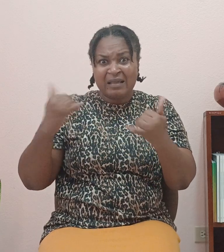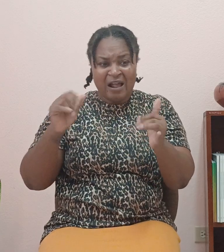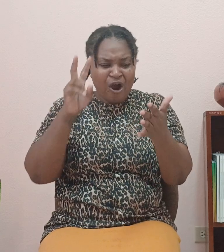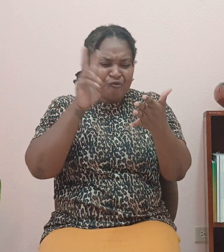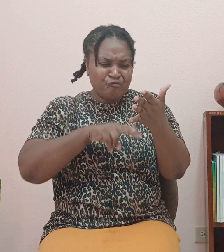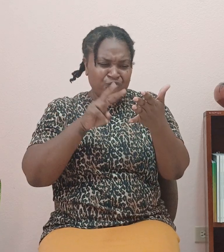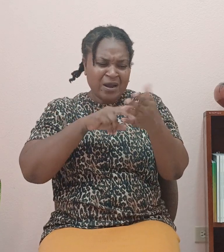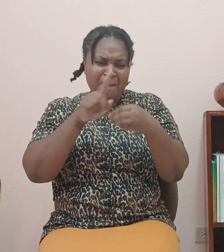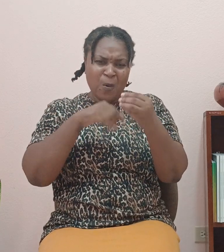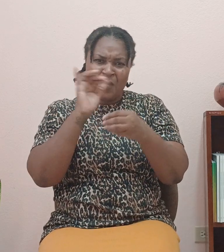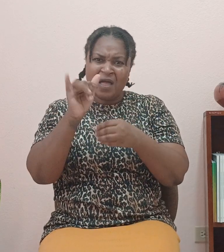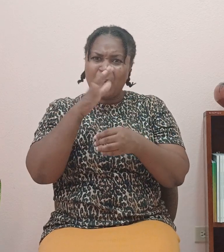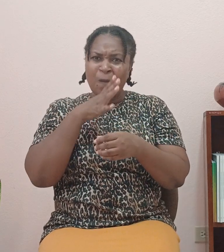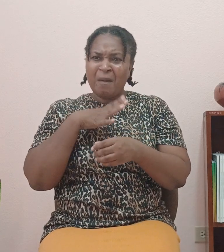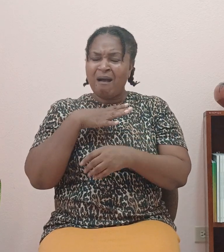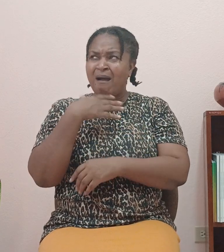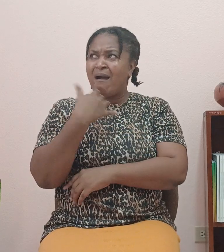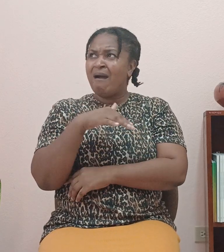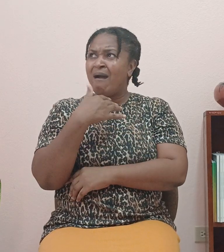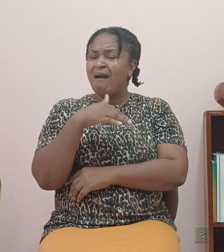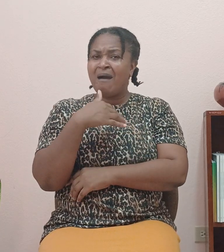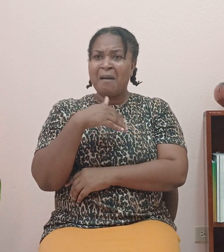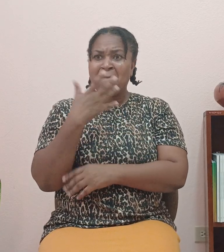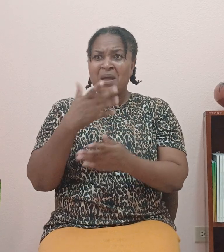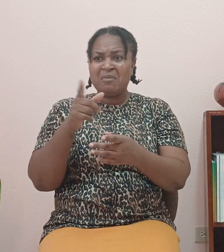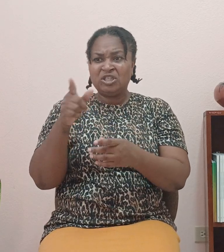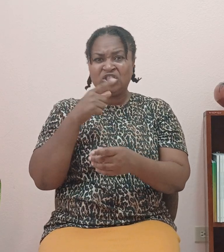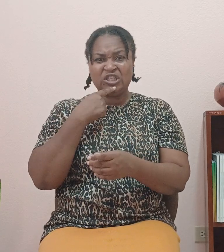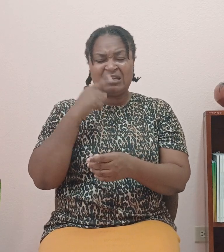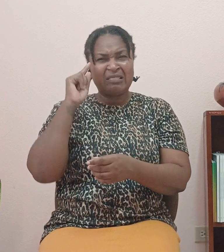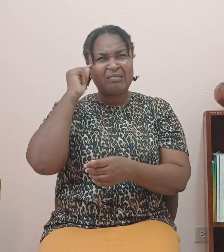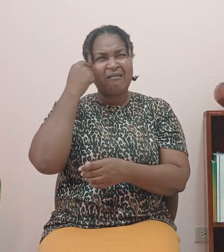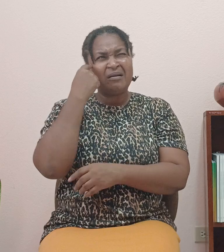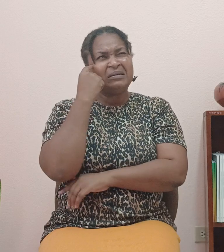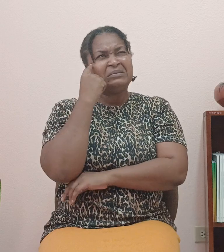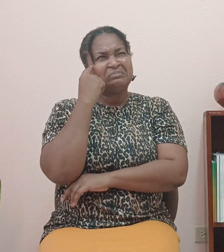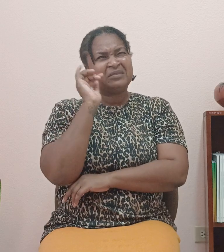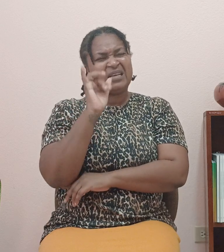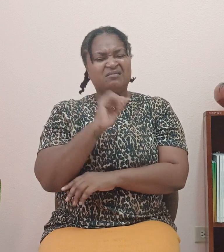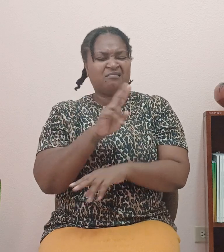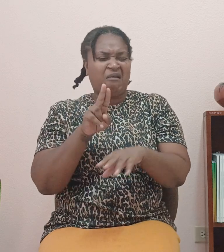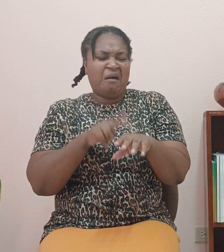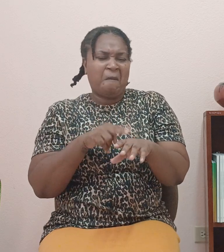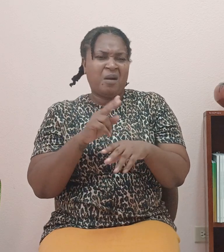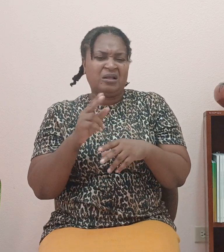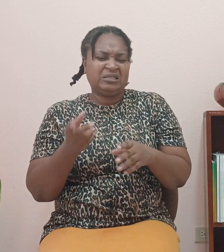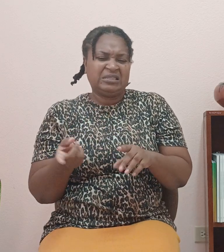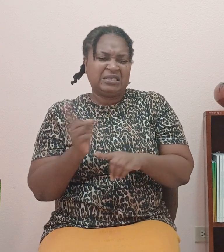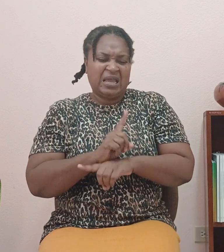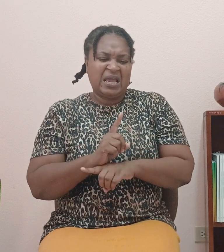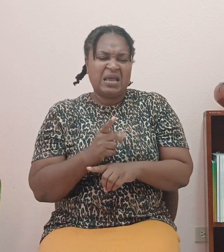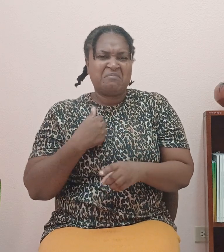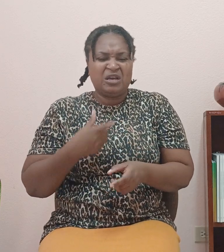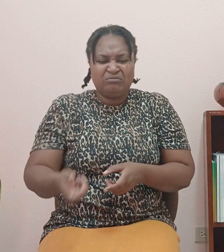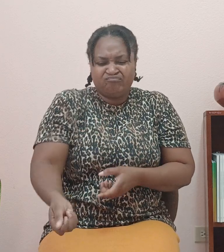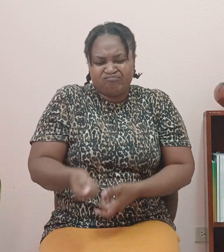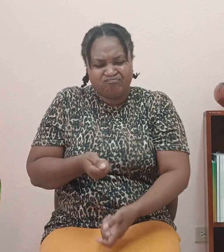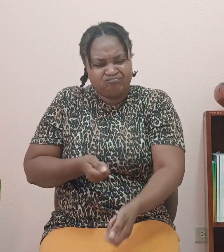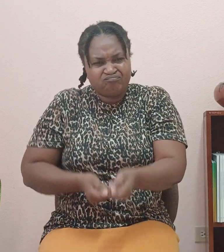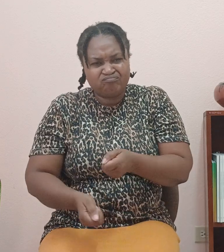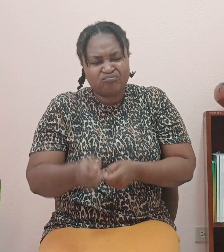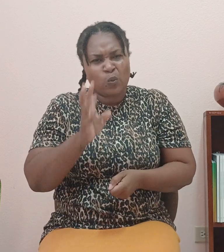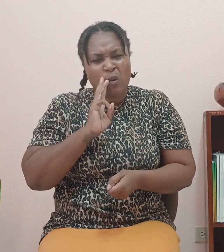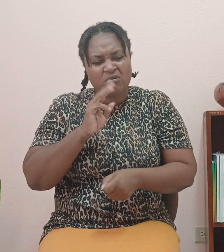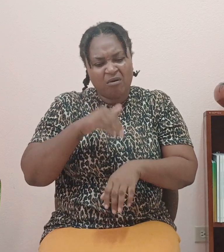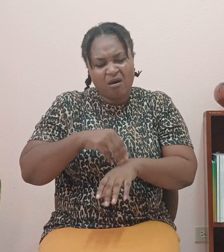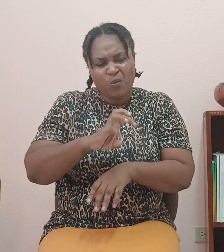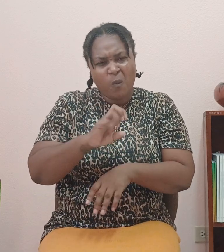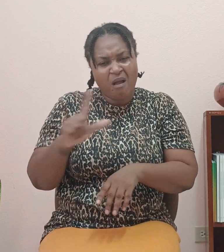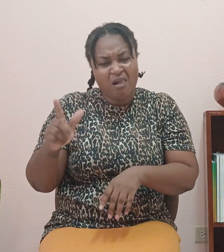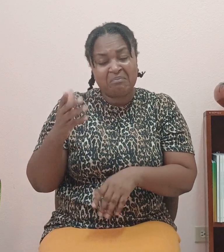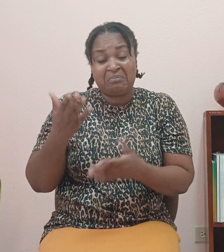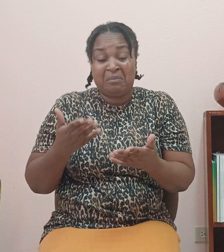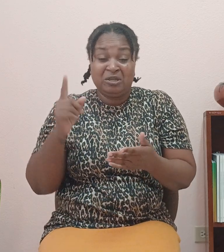and she probably thought it would just be a typical day catching water at the well.